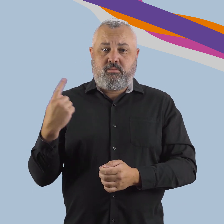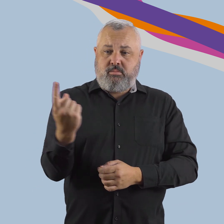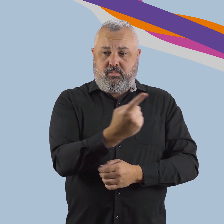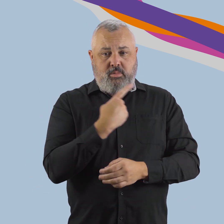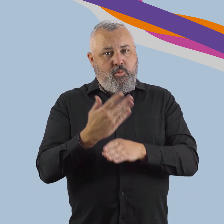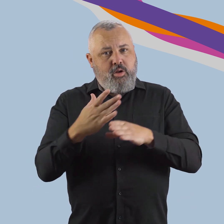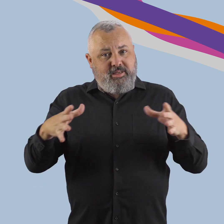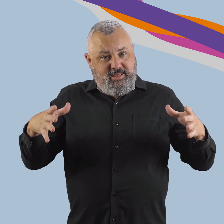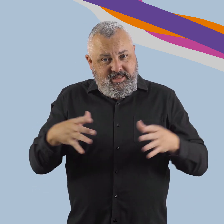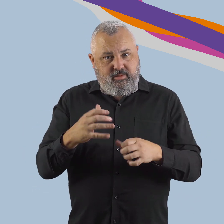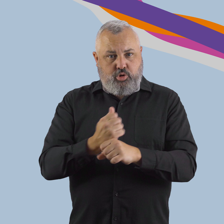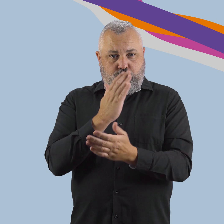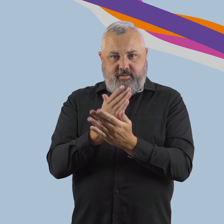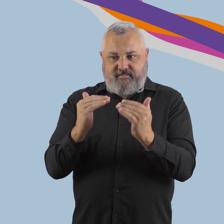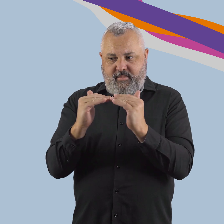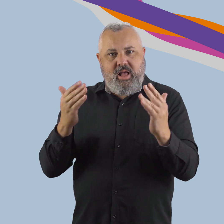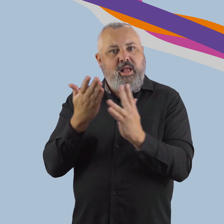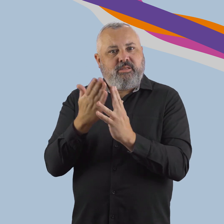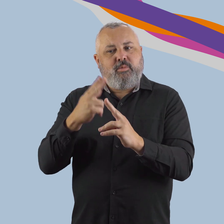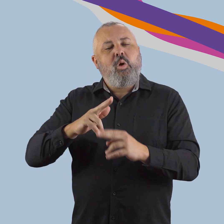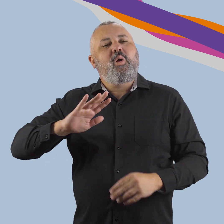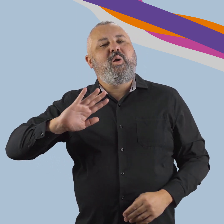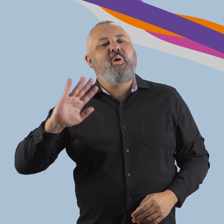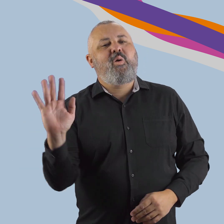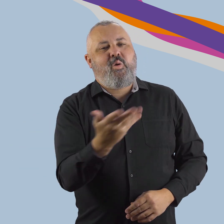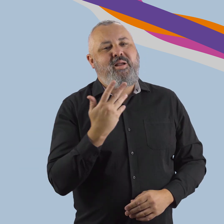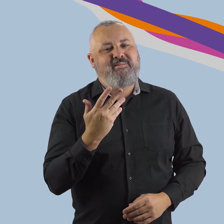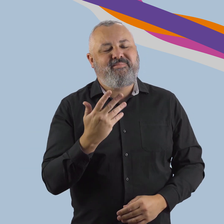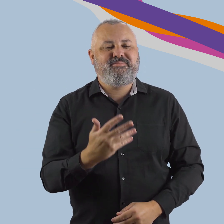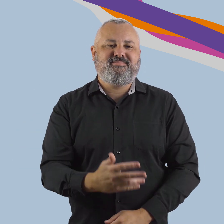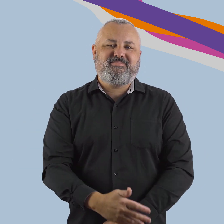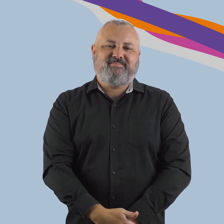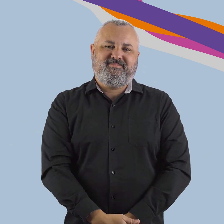We will work with you to support equitable access.